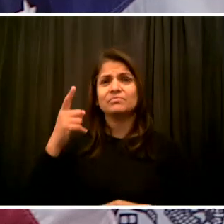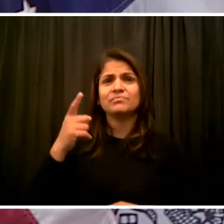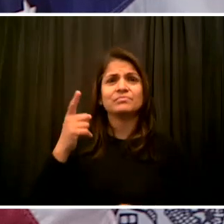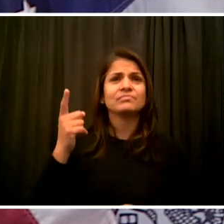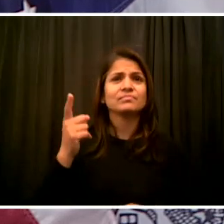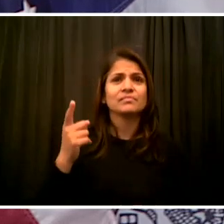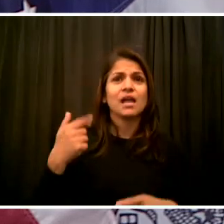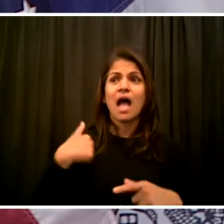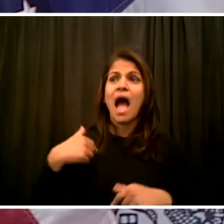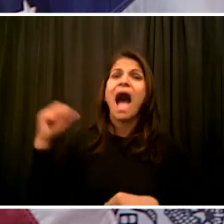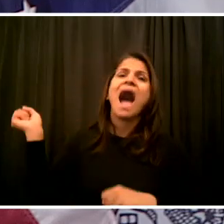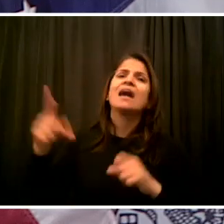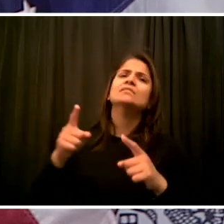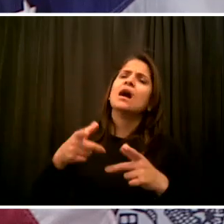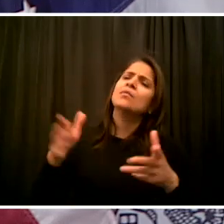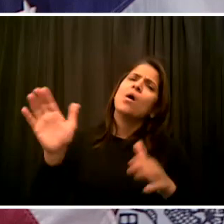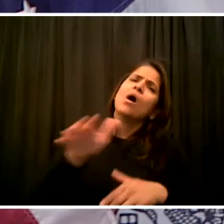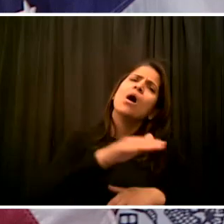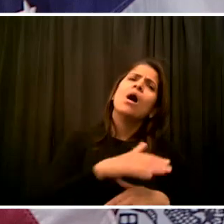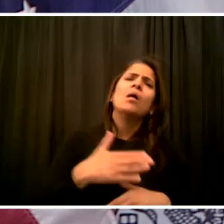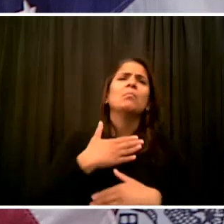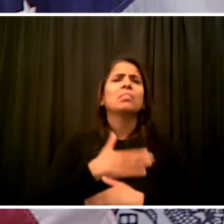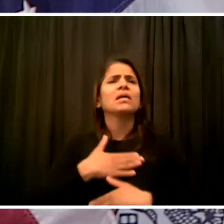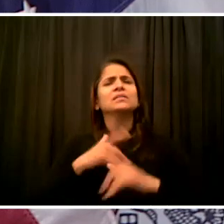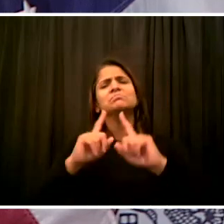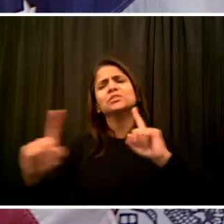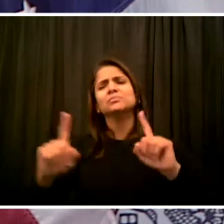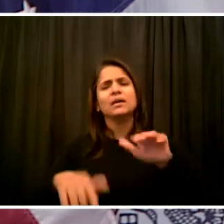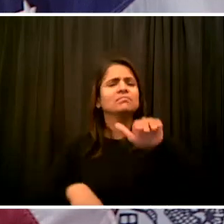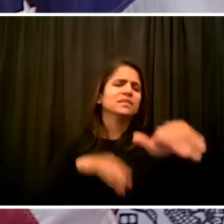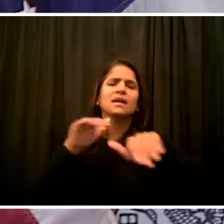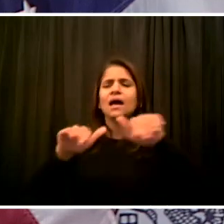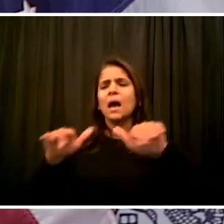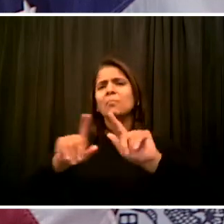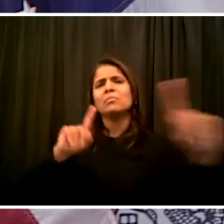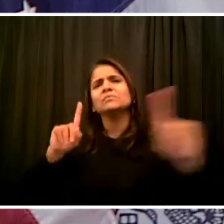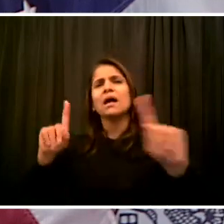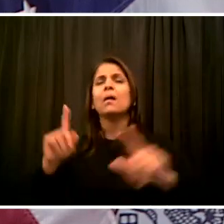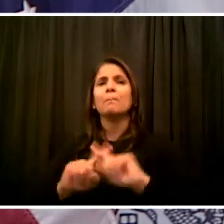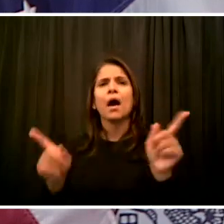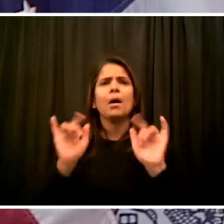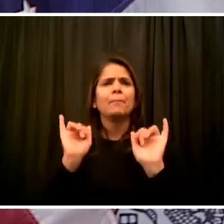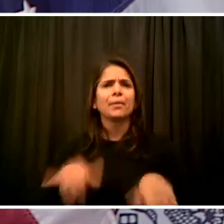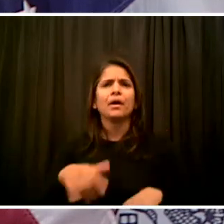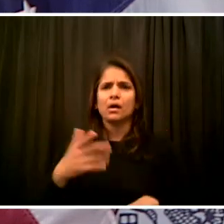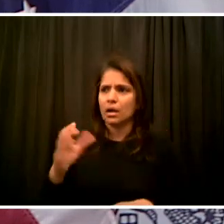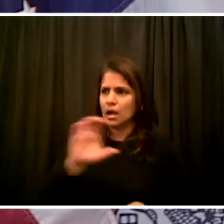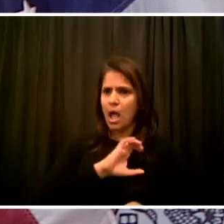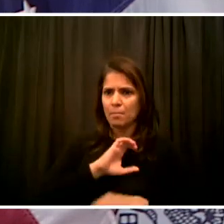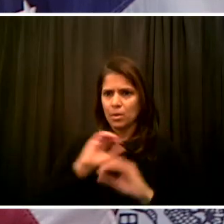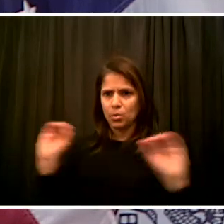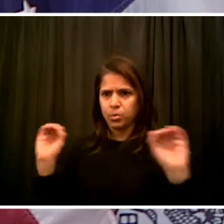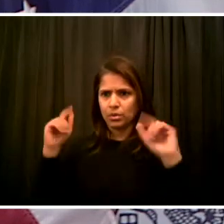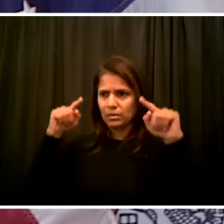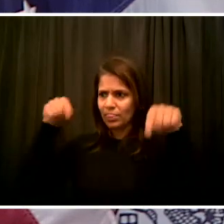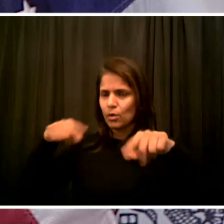THAT'S WHY WE'RE DOING IT. WECANNOT HAVE A SITUATION WHERE SOCIAL DISTANCING COMES UNGLUED BECAUSE THERE'S NO ENRCFOEMT.EN